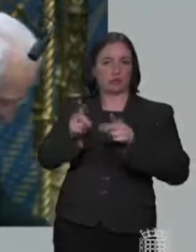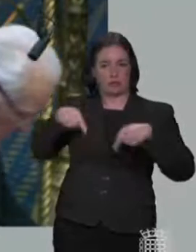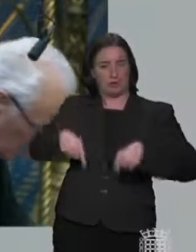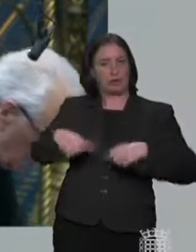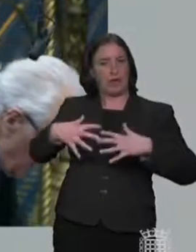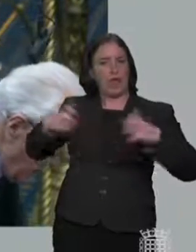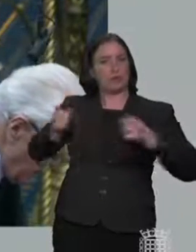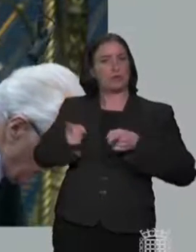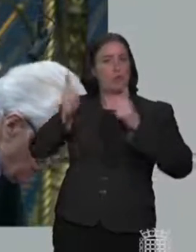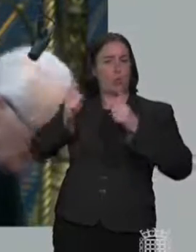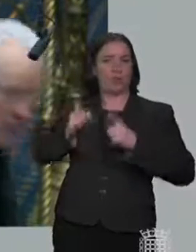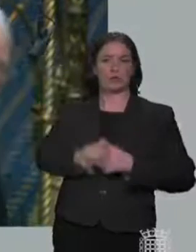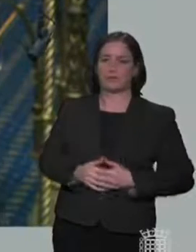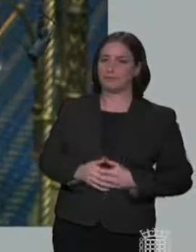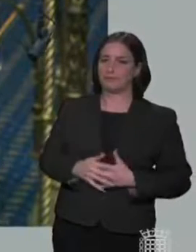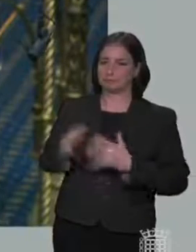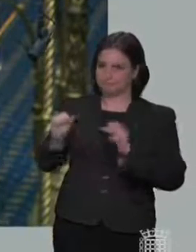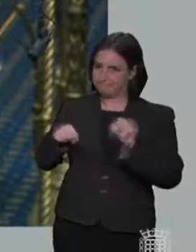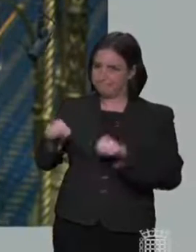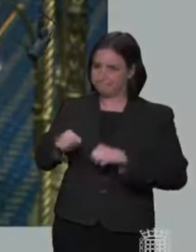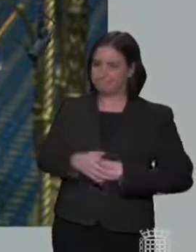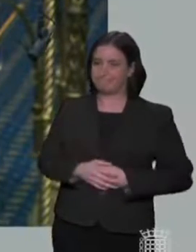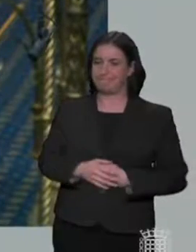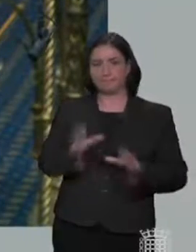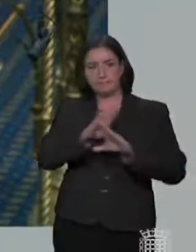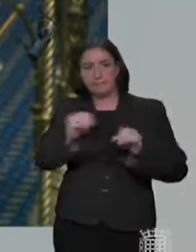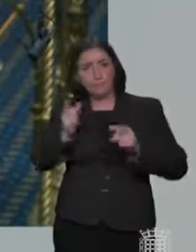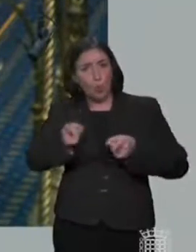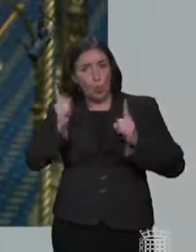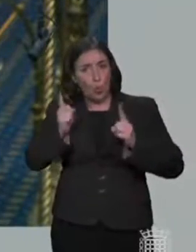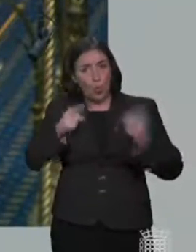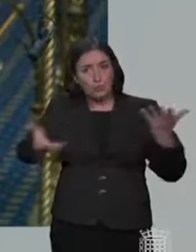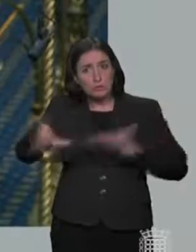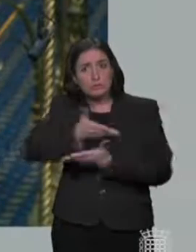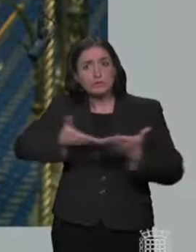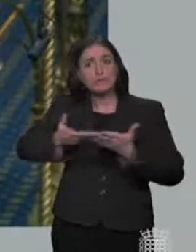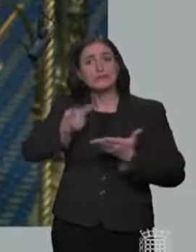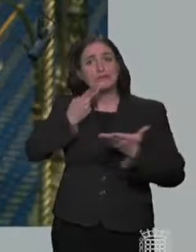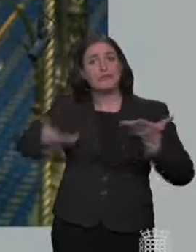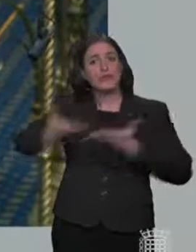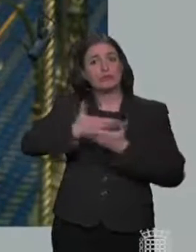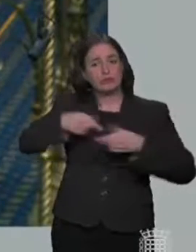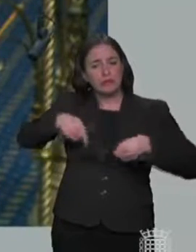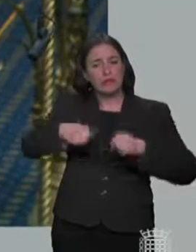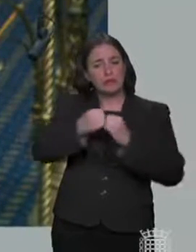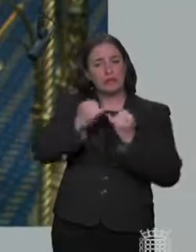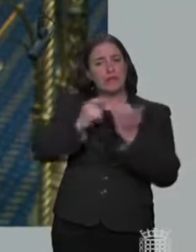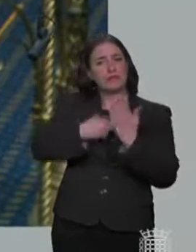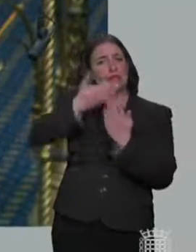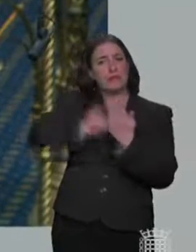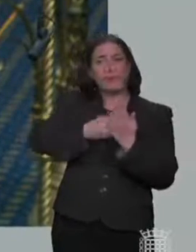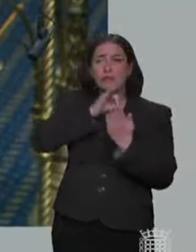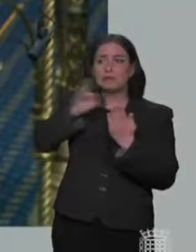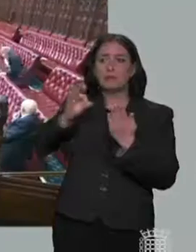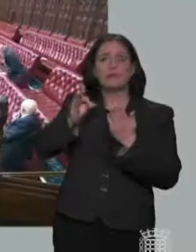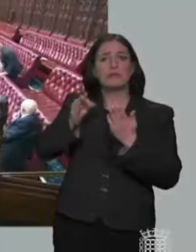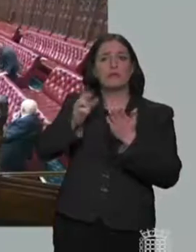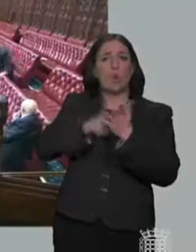lords my lords second reading of the british sign language bill lord holmes of richmond